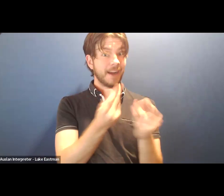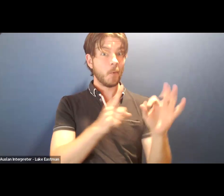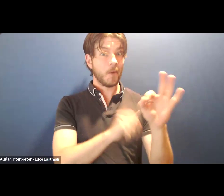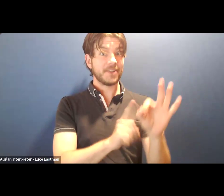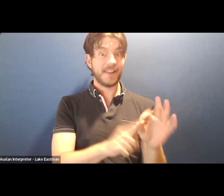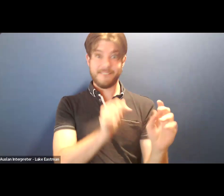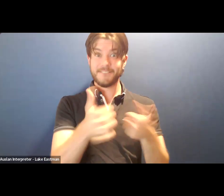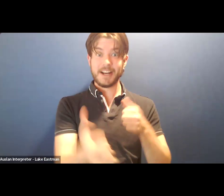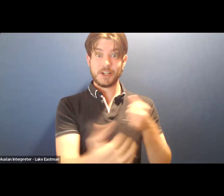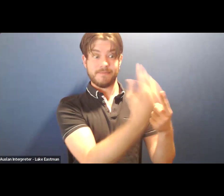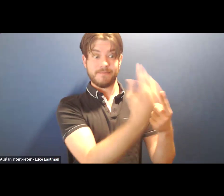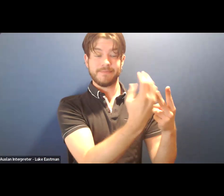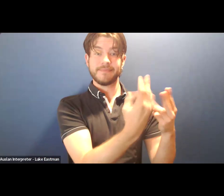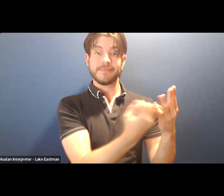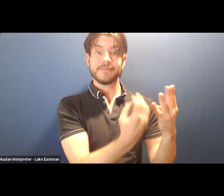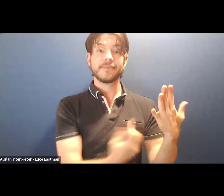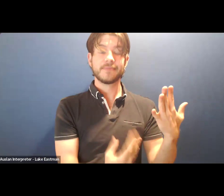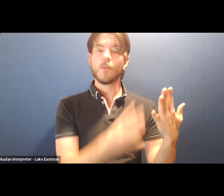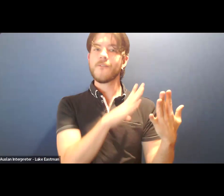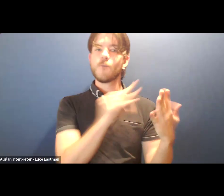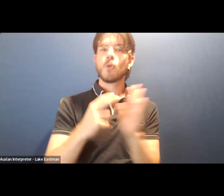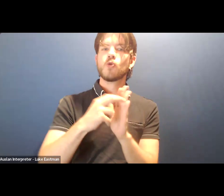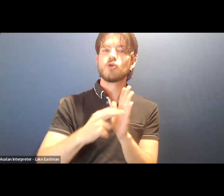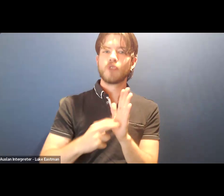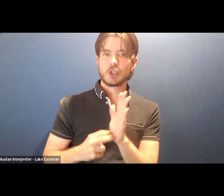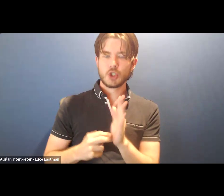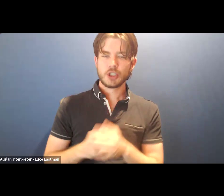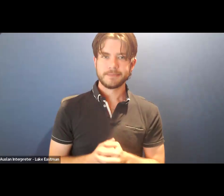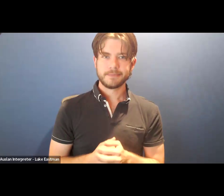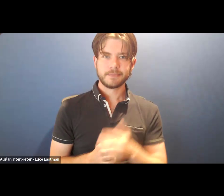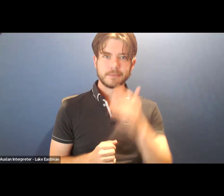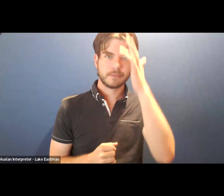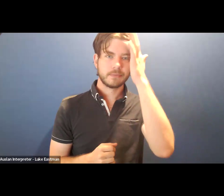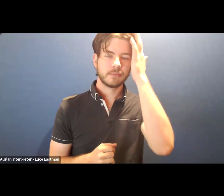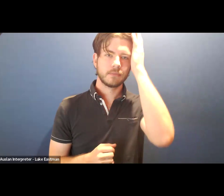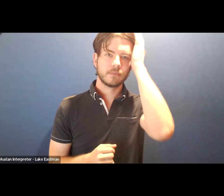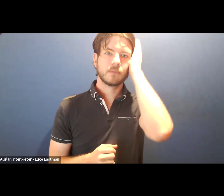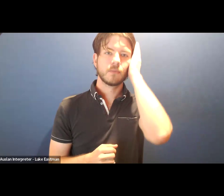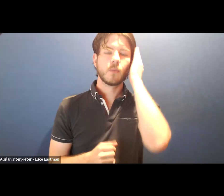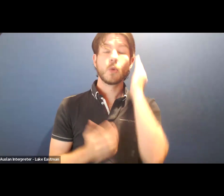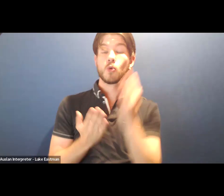our registrations but during the